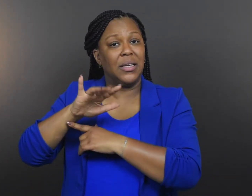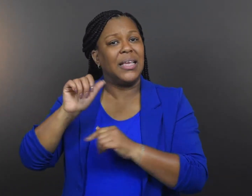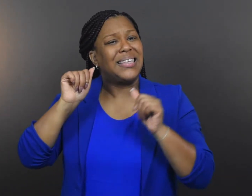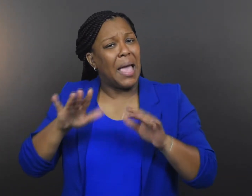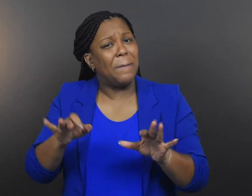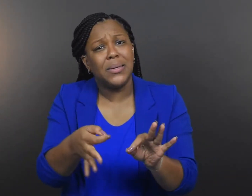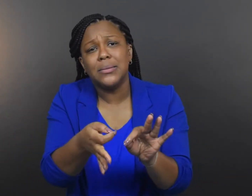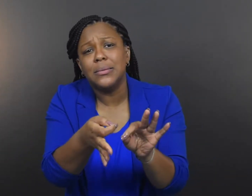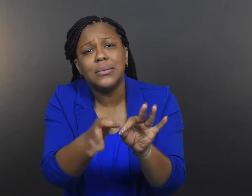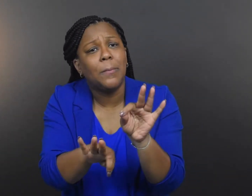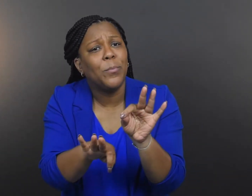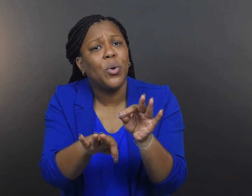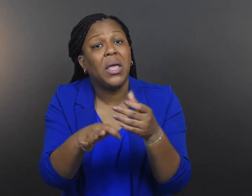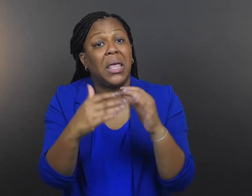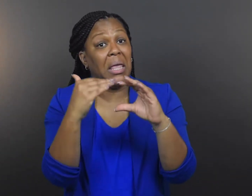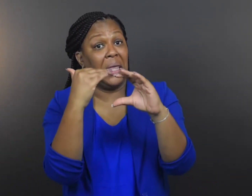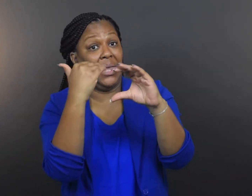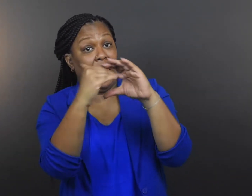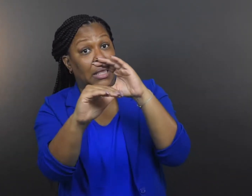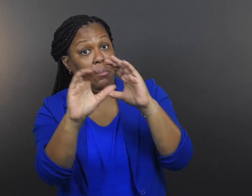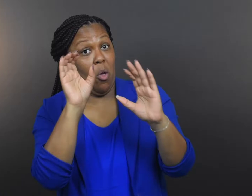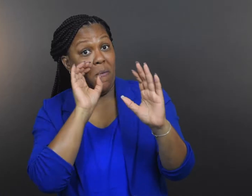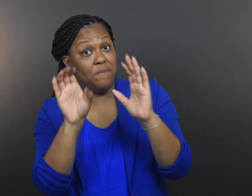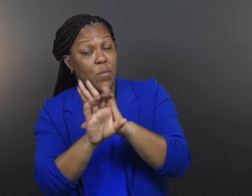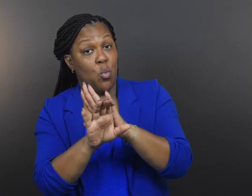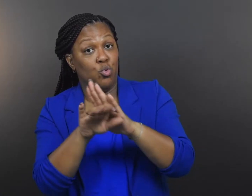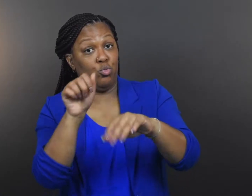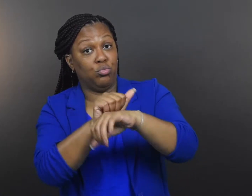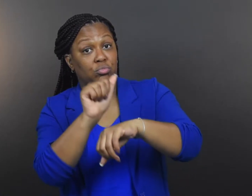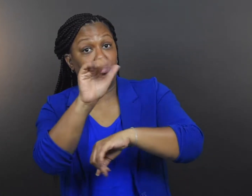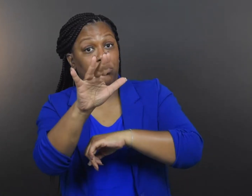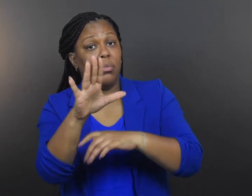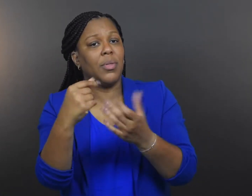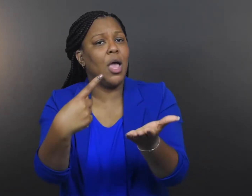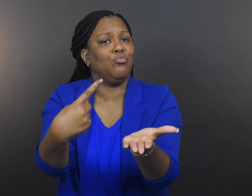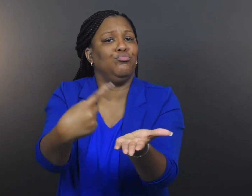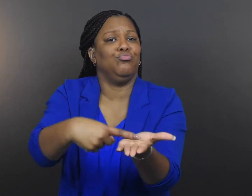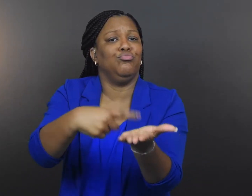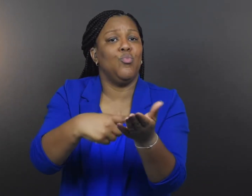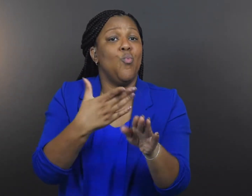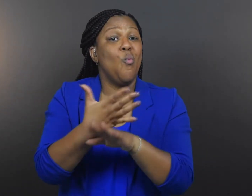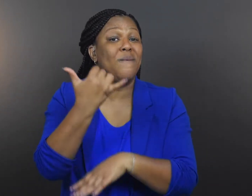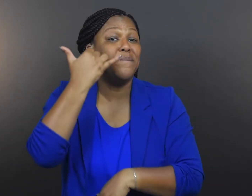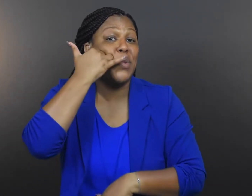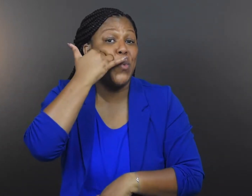Telepathology can be as simple as emailing a photo and talking about it over the phone,